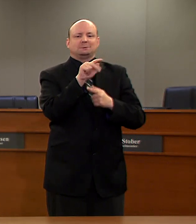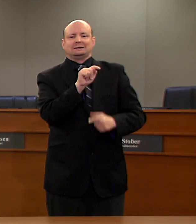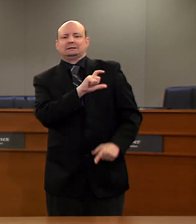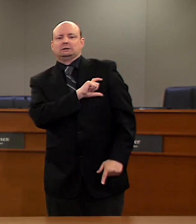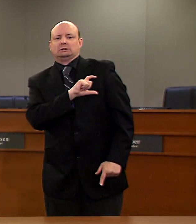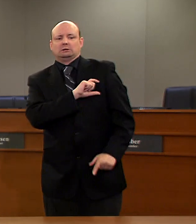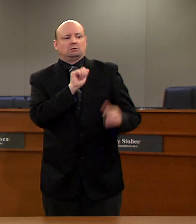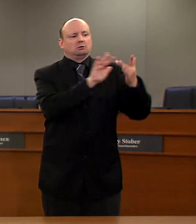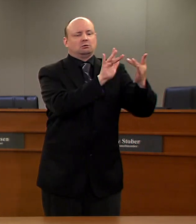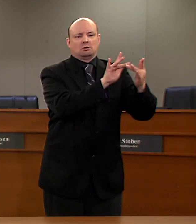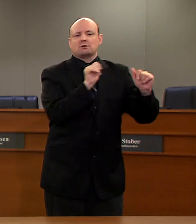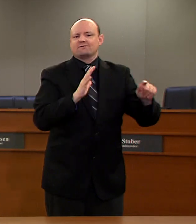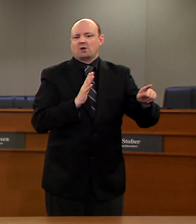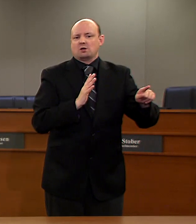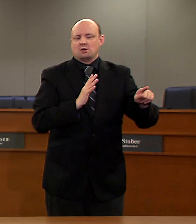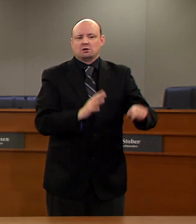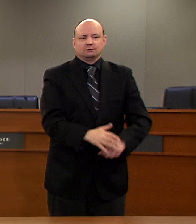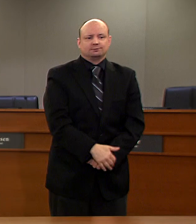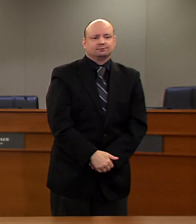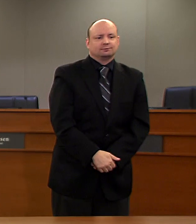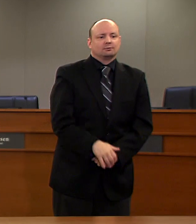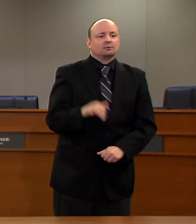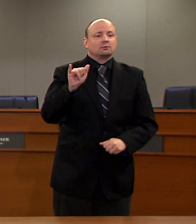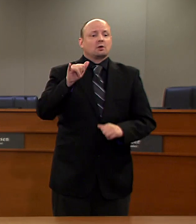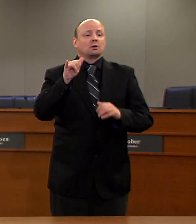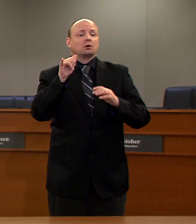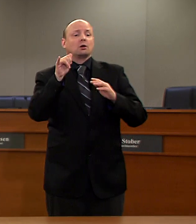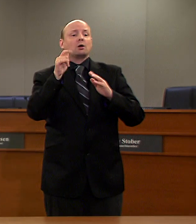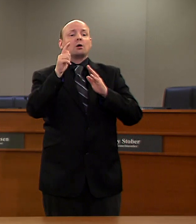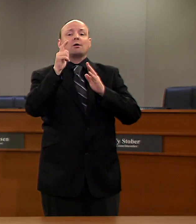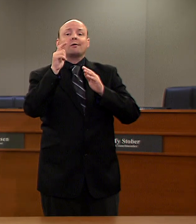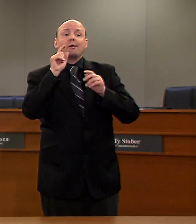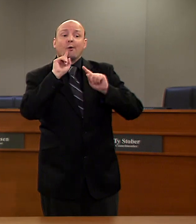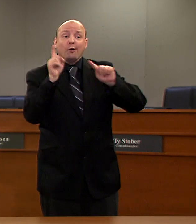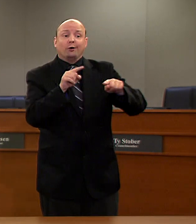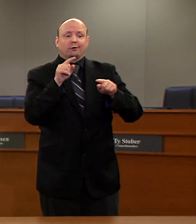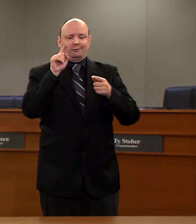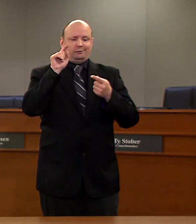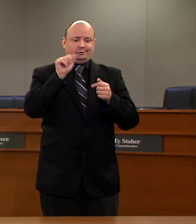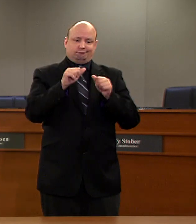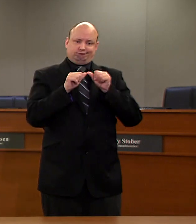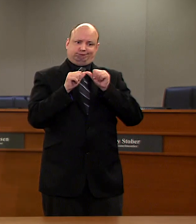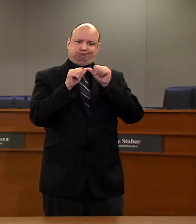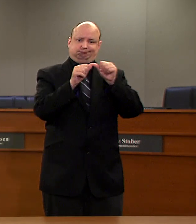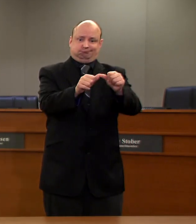This order will remain in effect until the end of April, April 30th, unless it's extended or